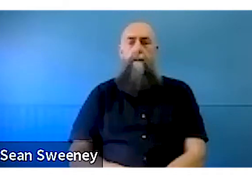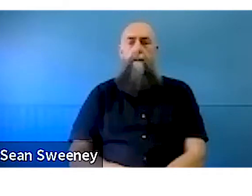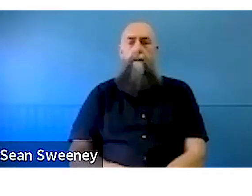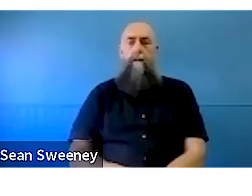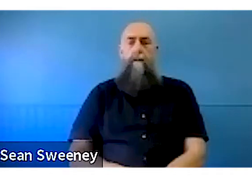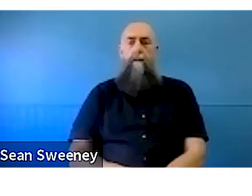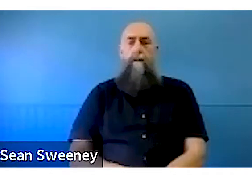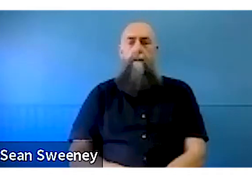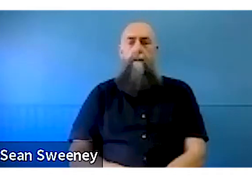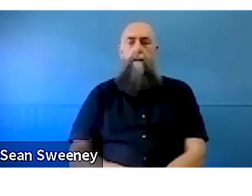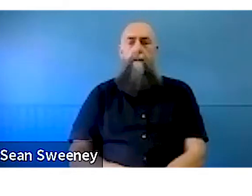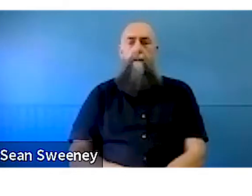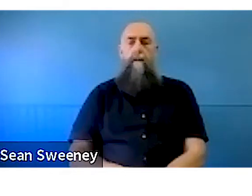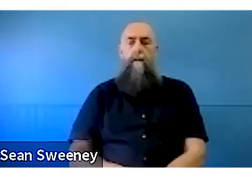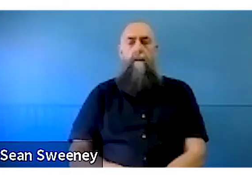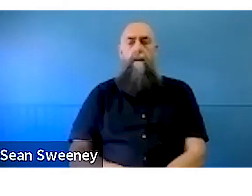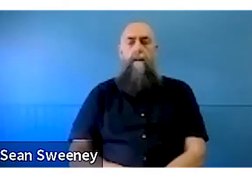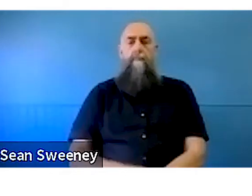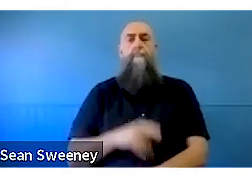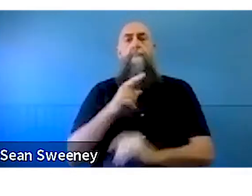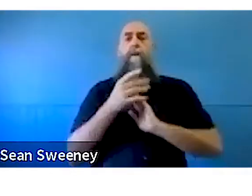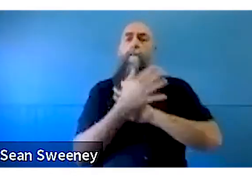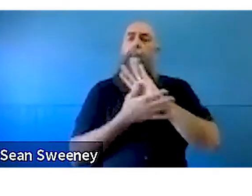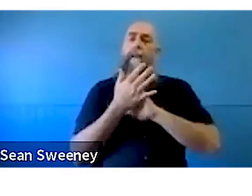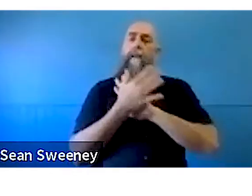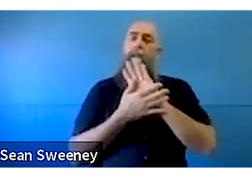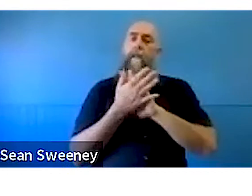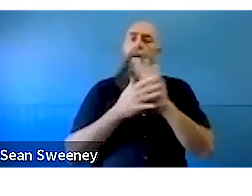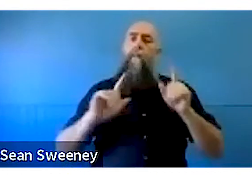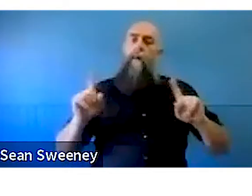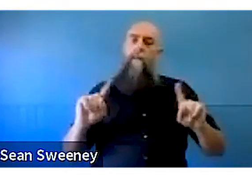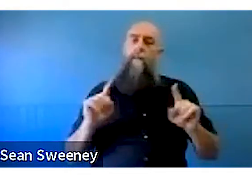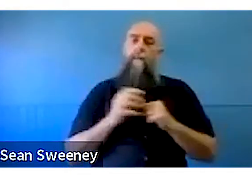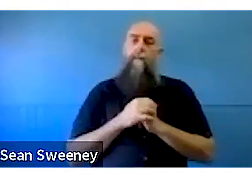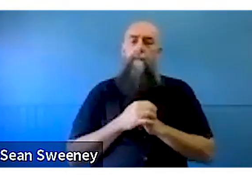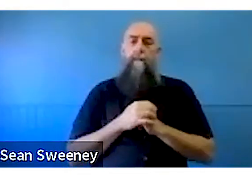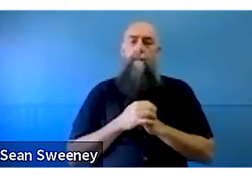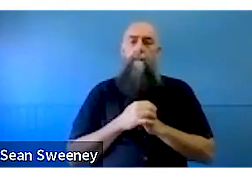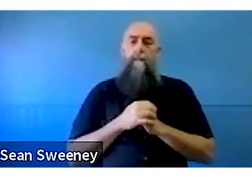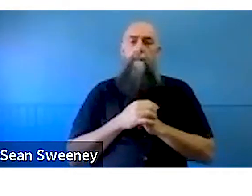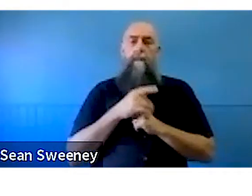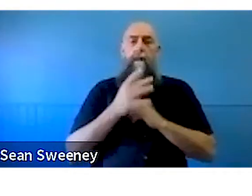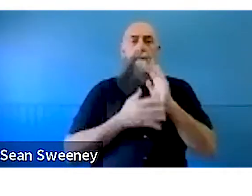It does mean that it is right off the top of what they are thinking,